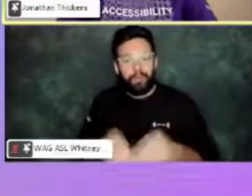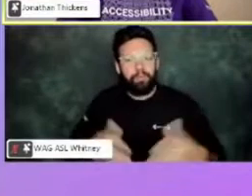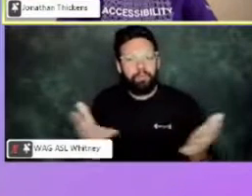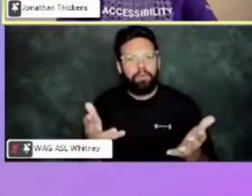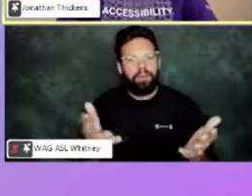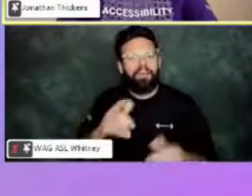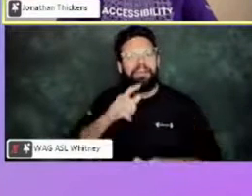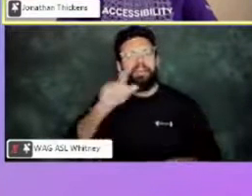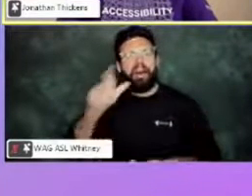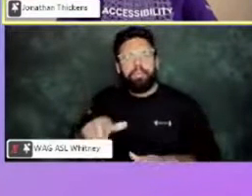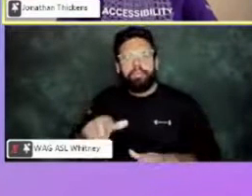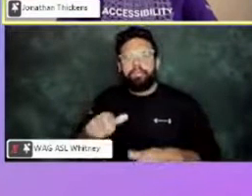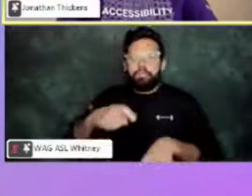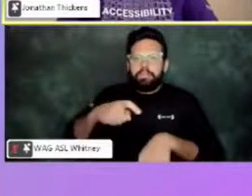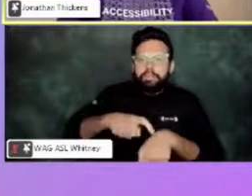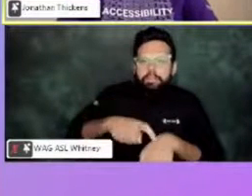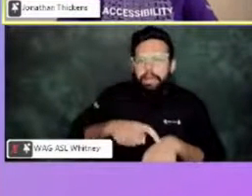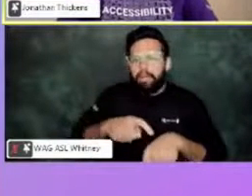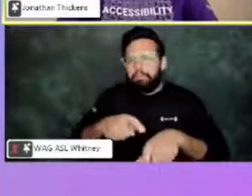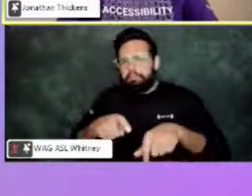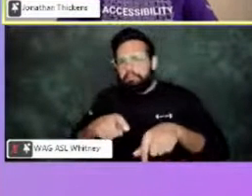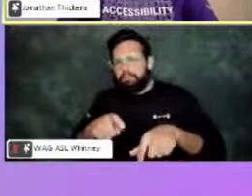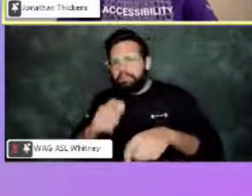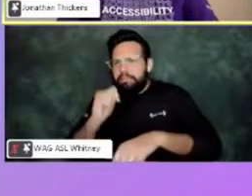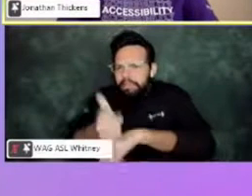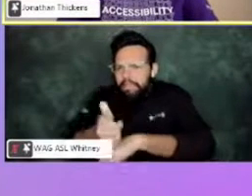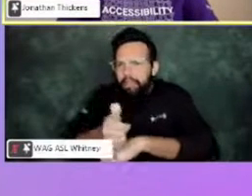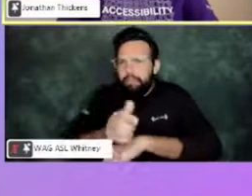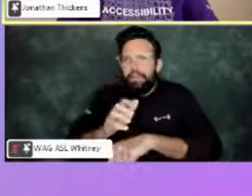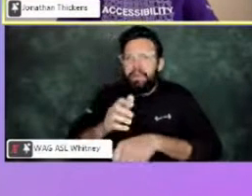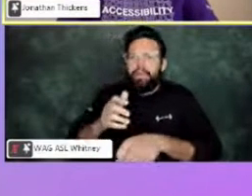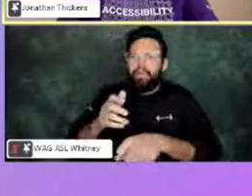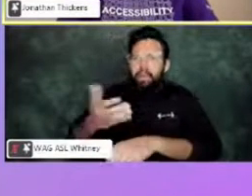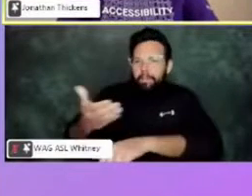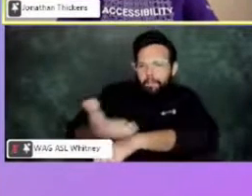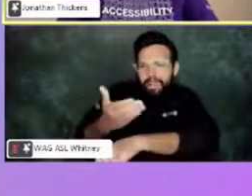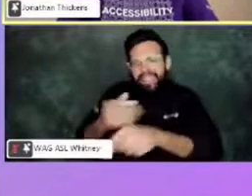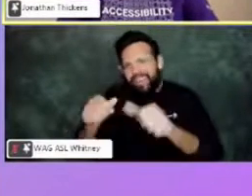maintaining your accessibility test integration. As you modify, create or delete test cases,